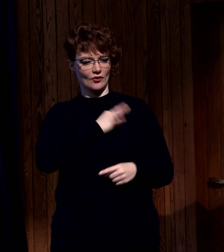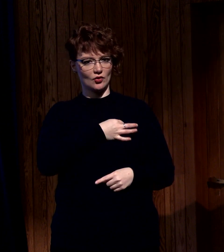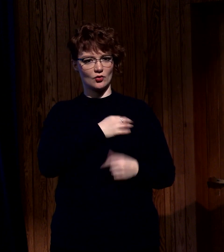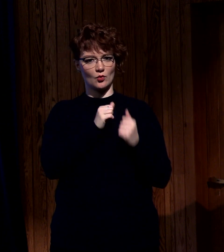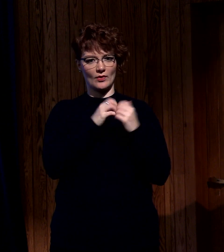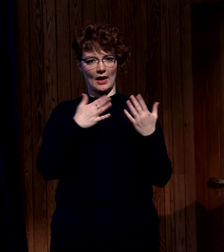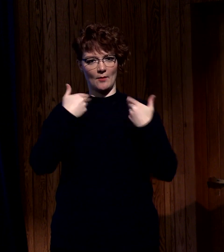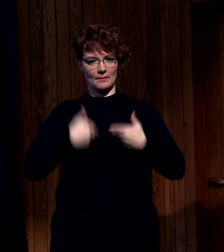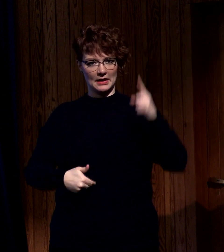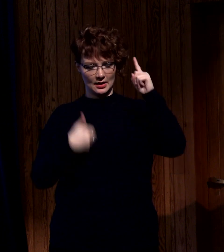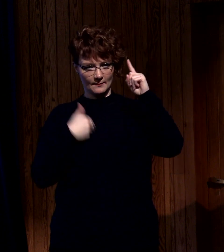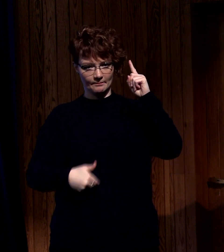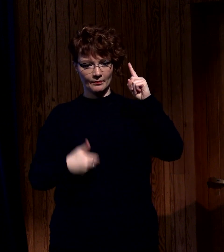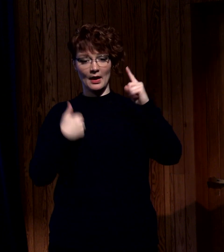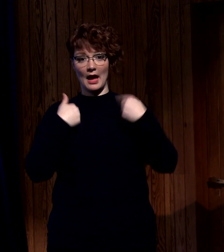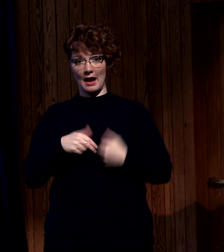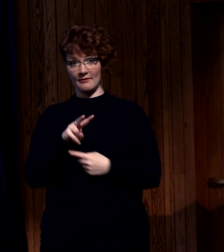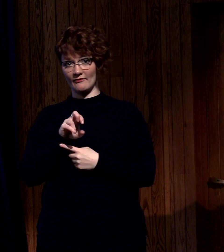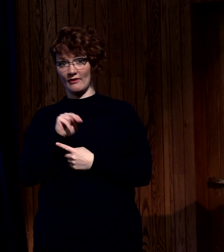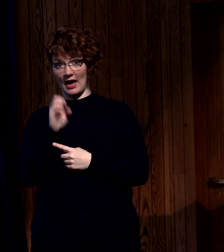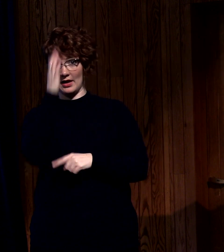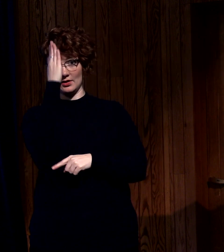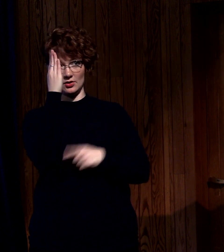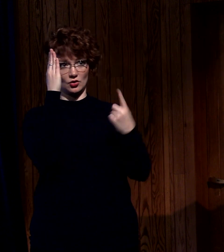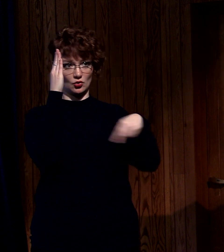am divine and you are the branches. Those who remain in me